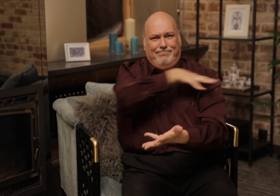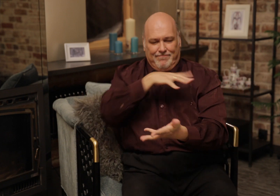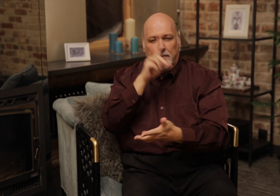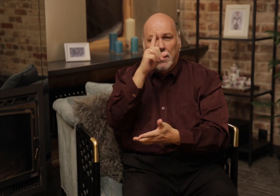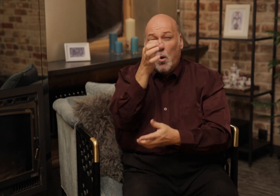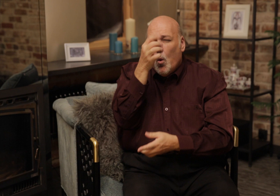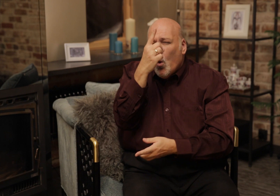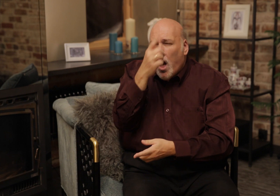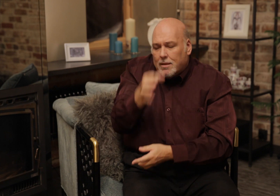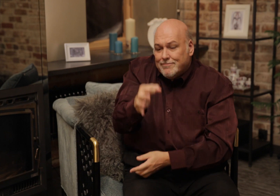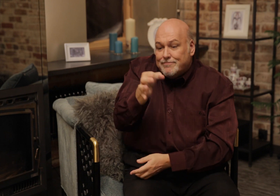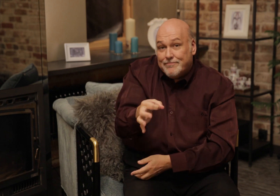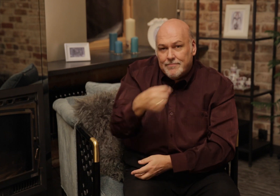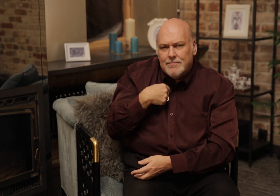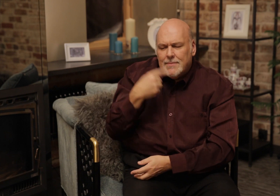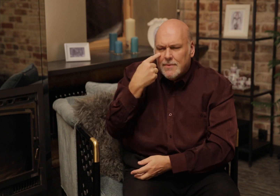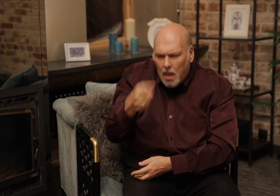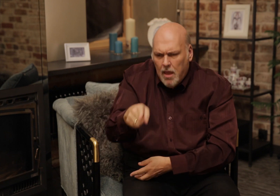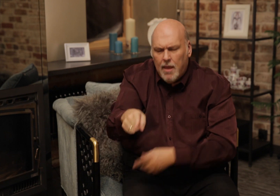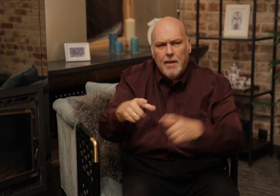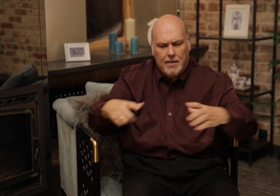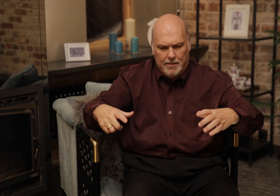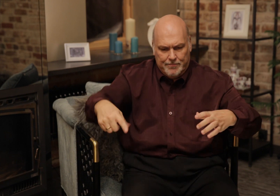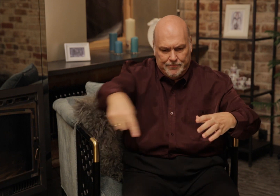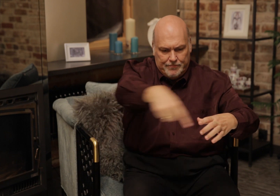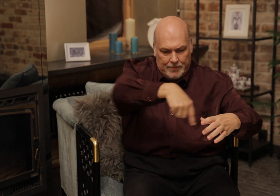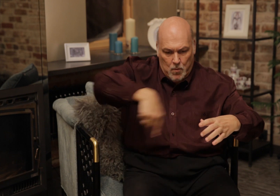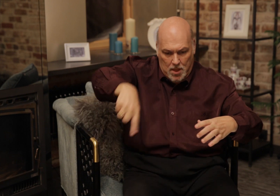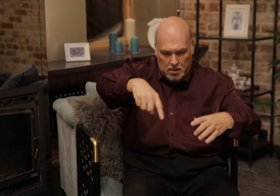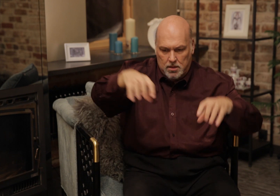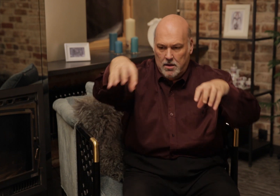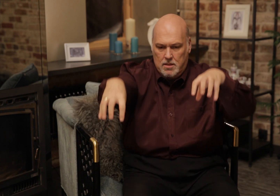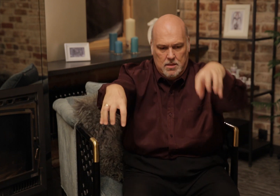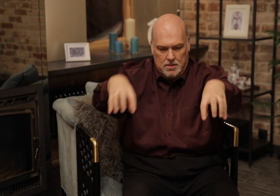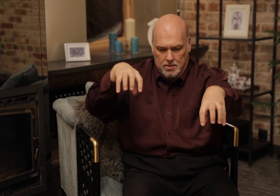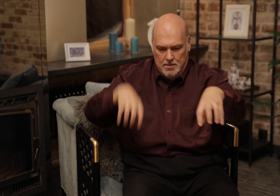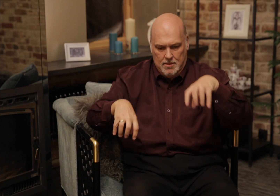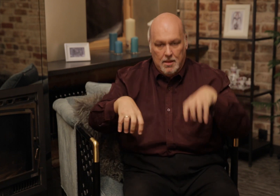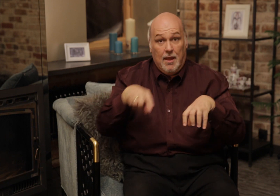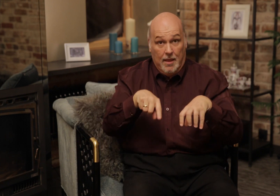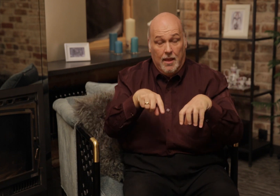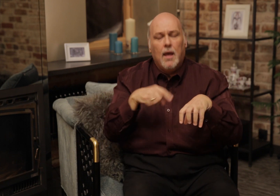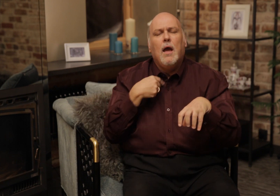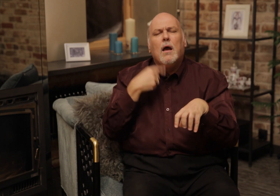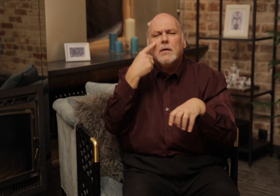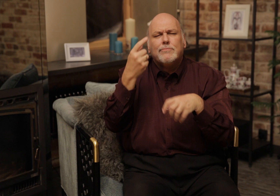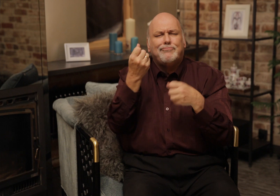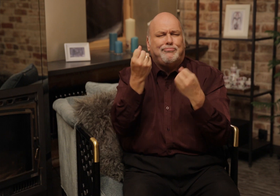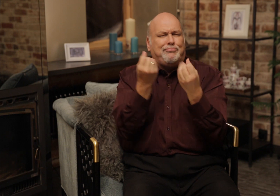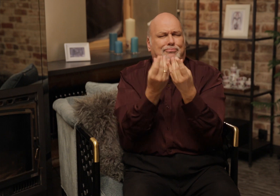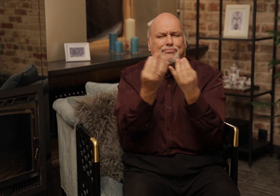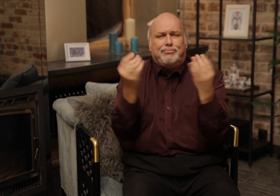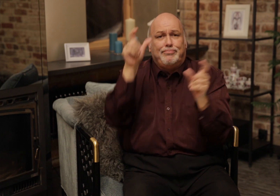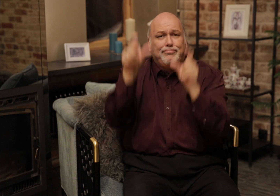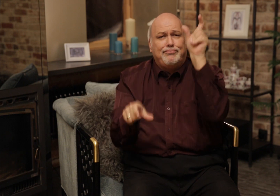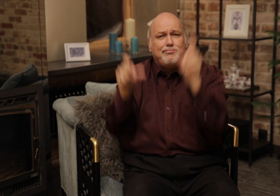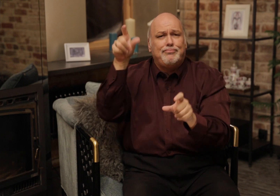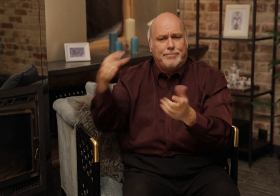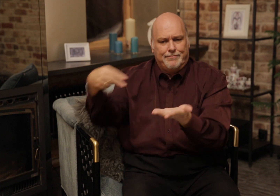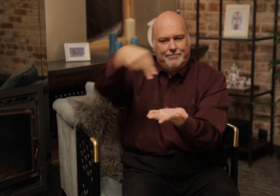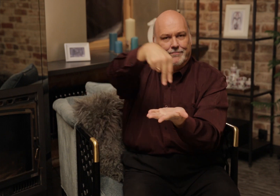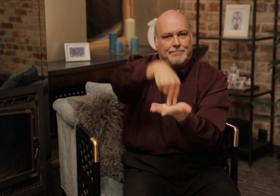There is one spot in Red Square where people stand on the “Zero Kilometer.”